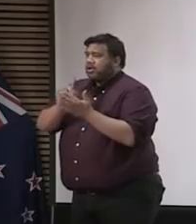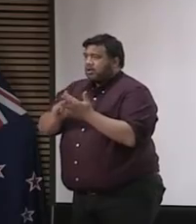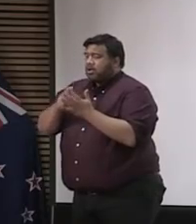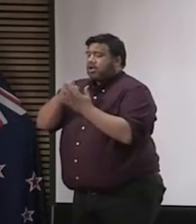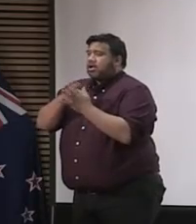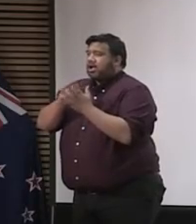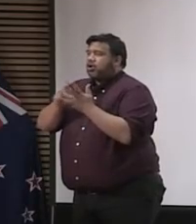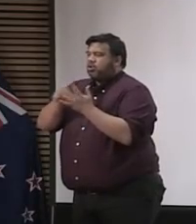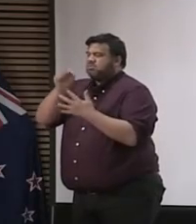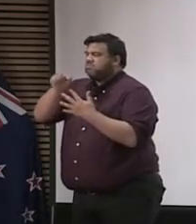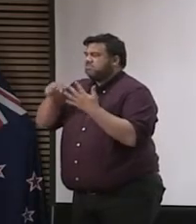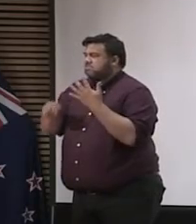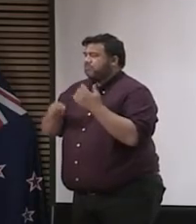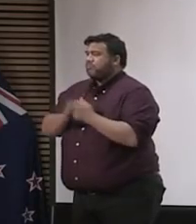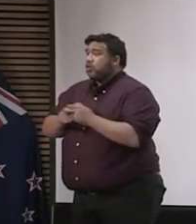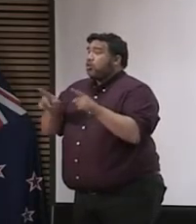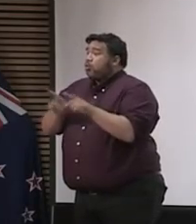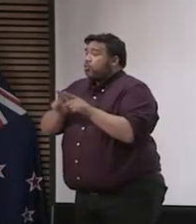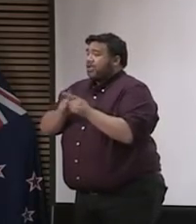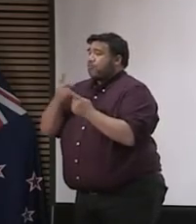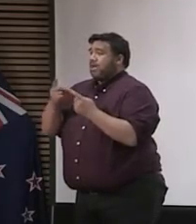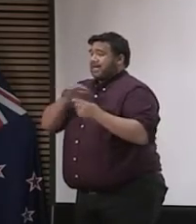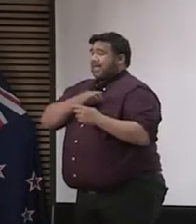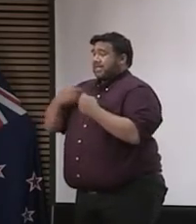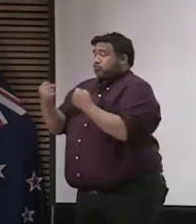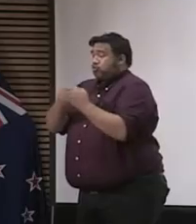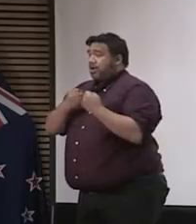There is a drive through clinic from both Kerikeri and Whangarei.